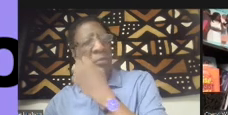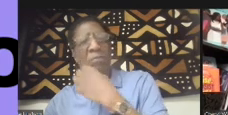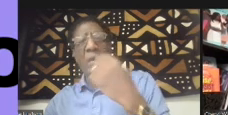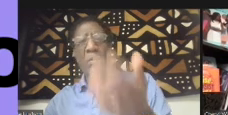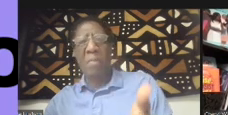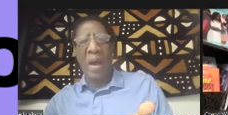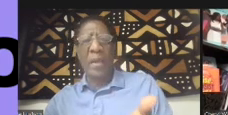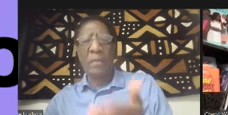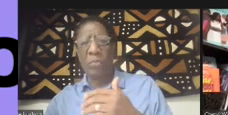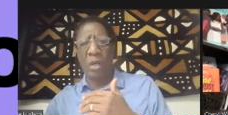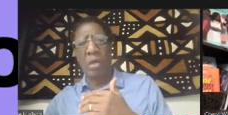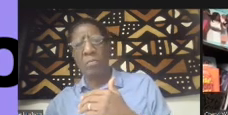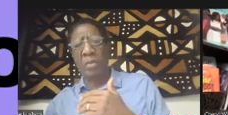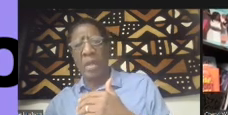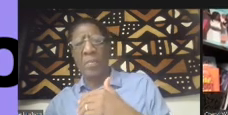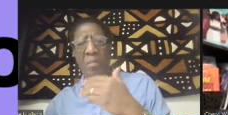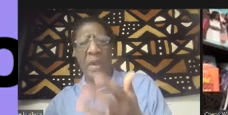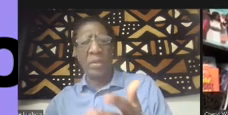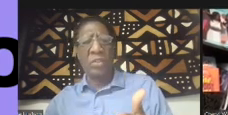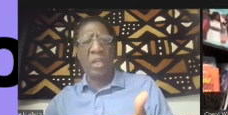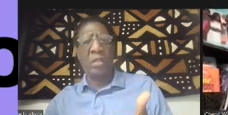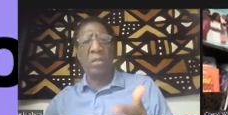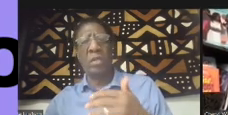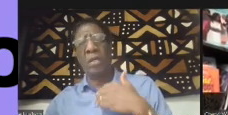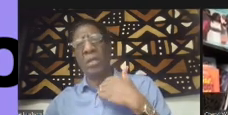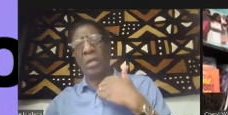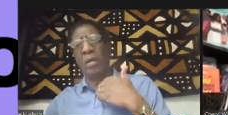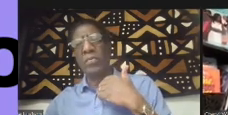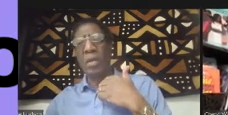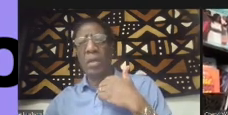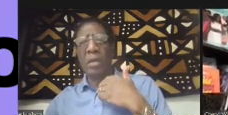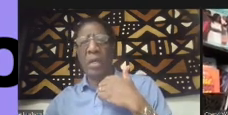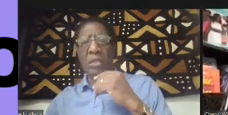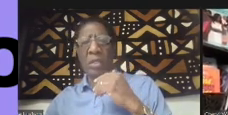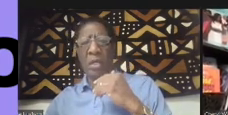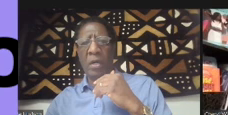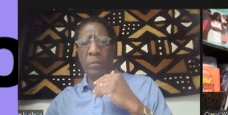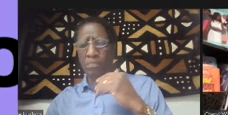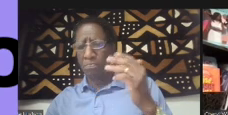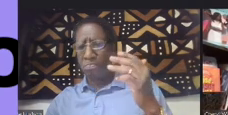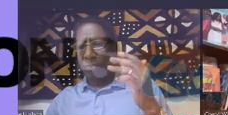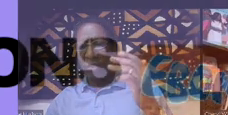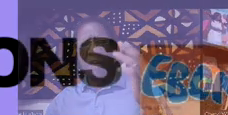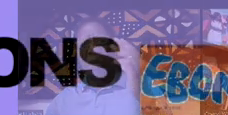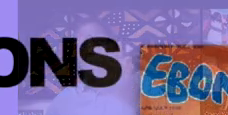It was followed by "Ebony" magazine and the--several other